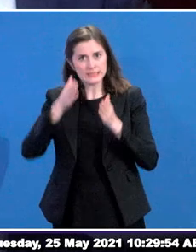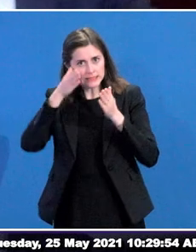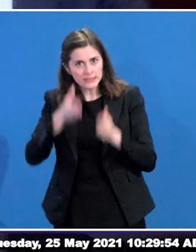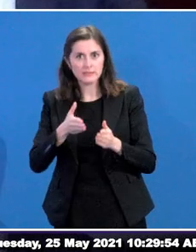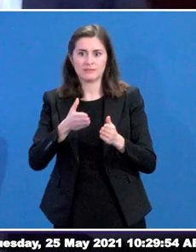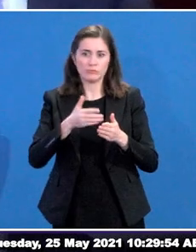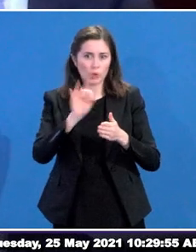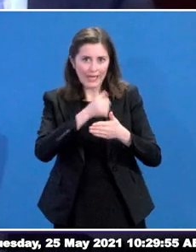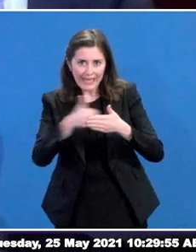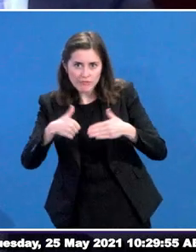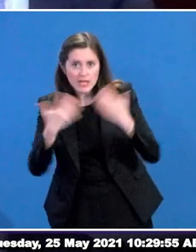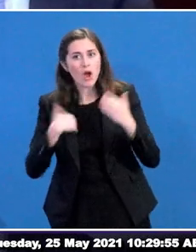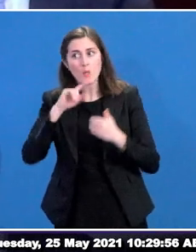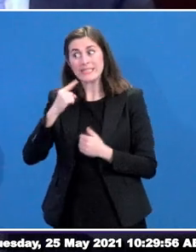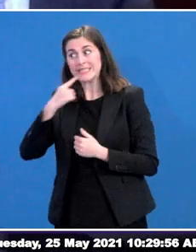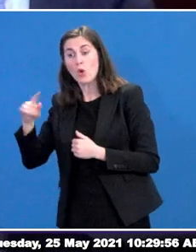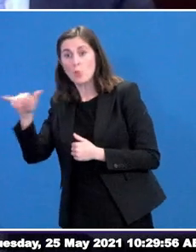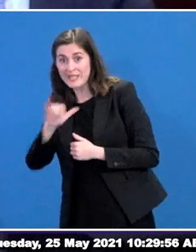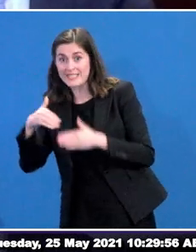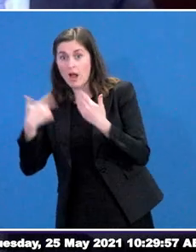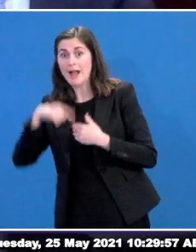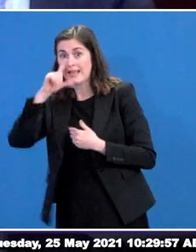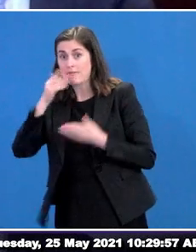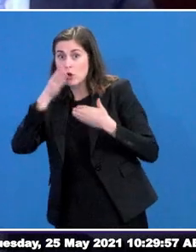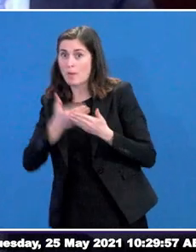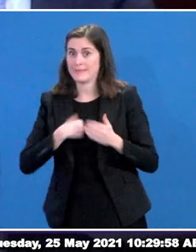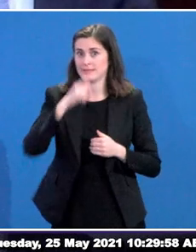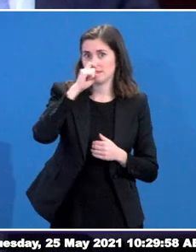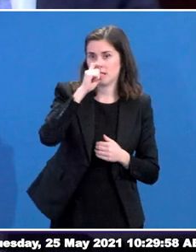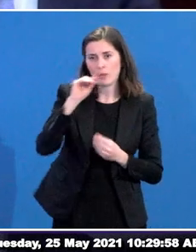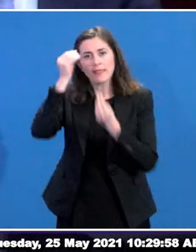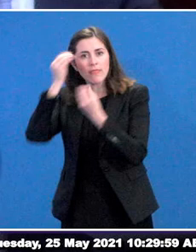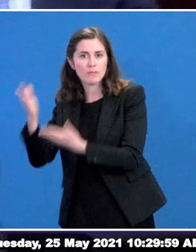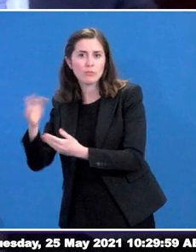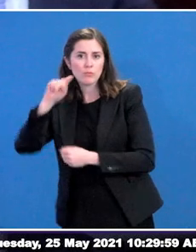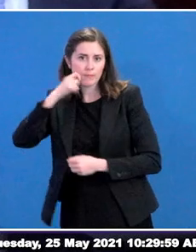and those will be the days that I... Yeah. OK. So I want to bring you back.